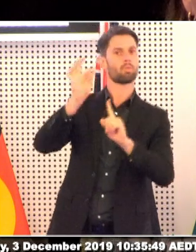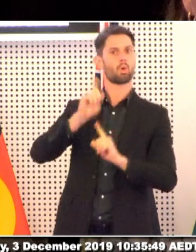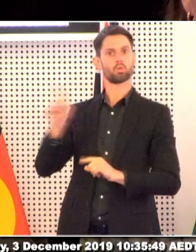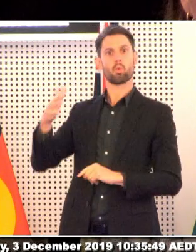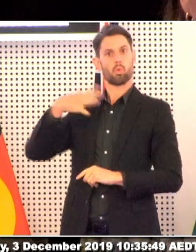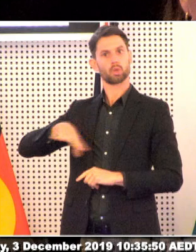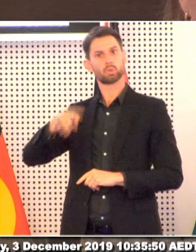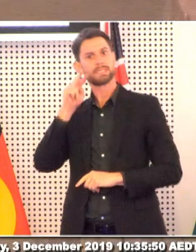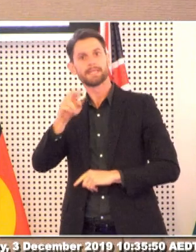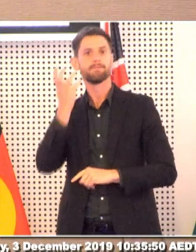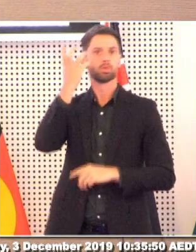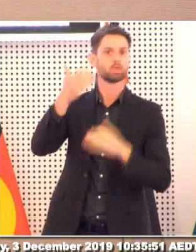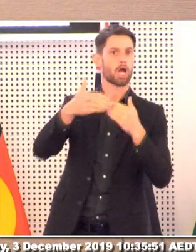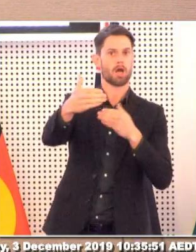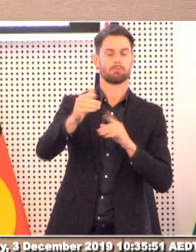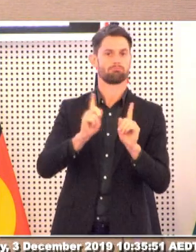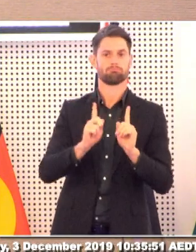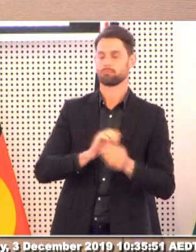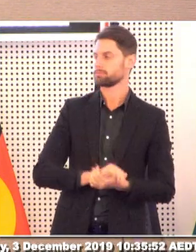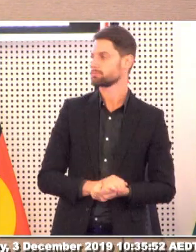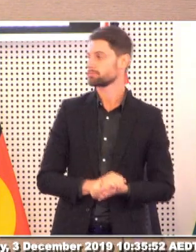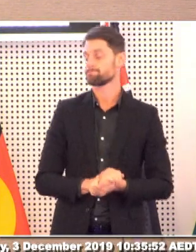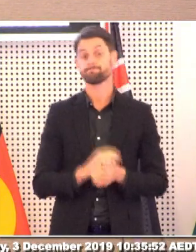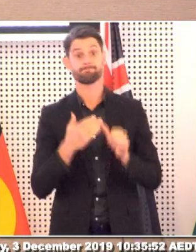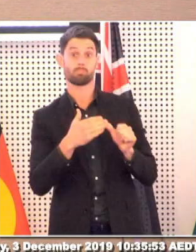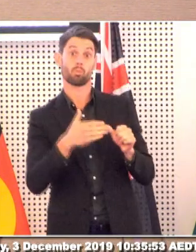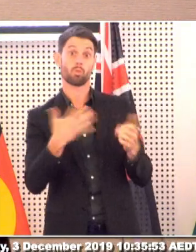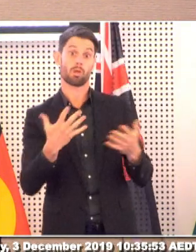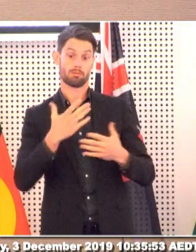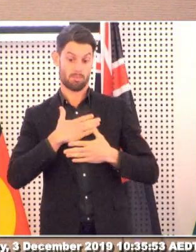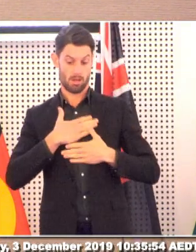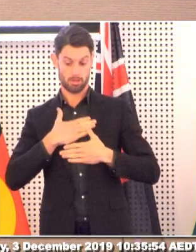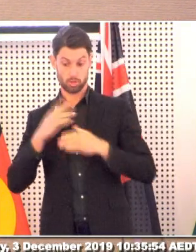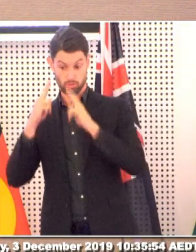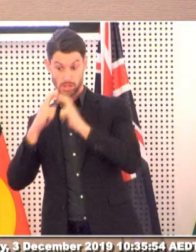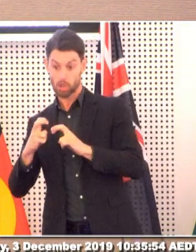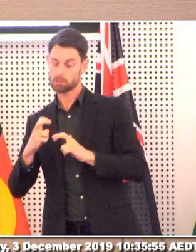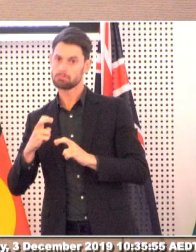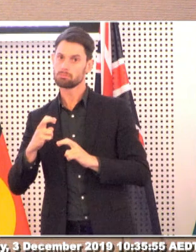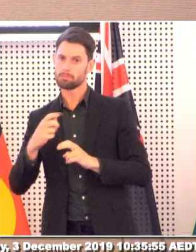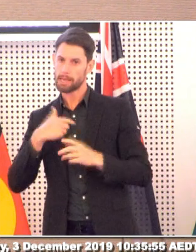I guess my – my interest – my research interest is also about housing and affordable housing.